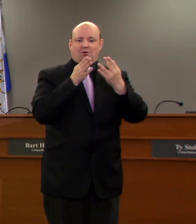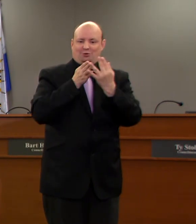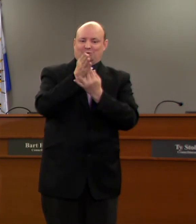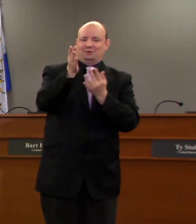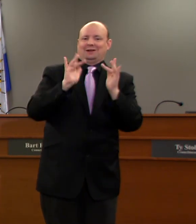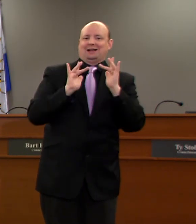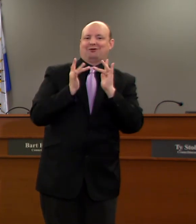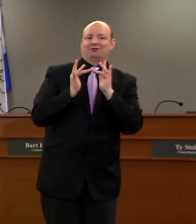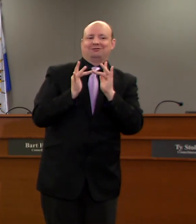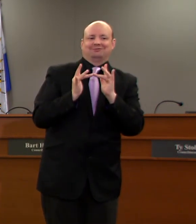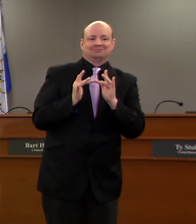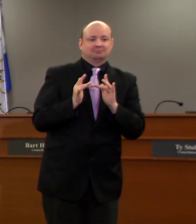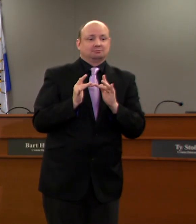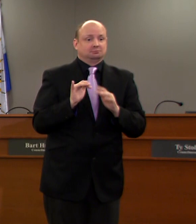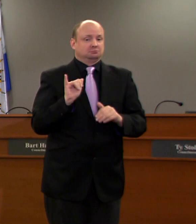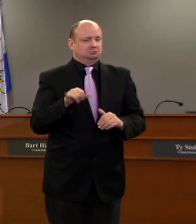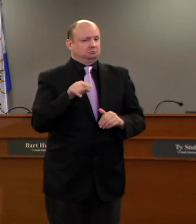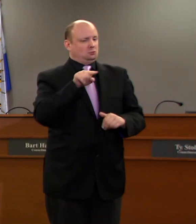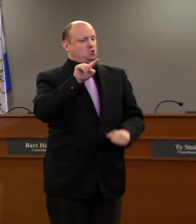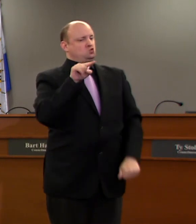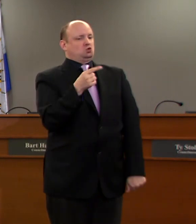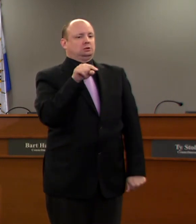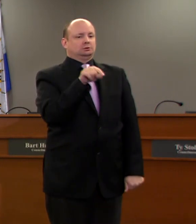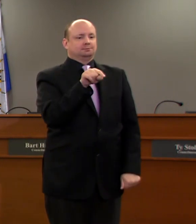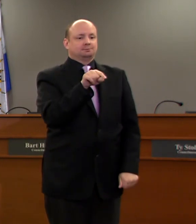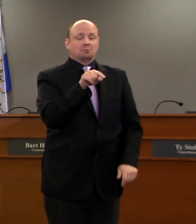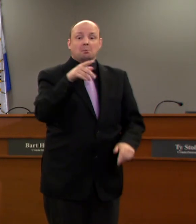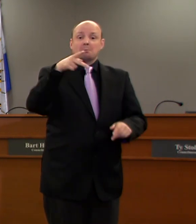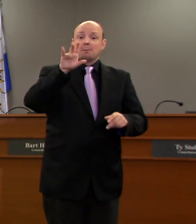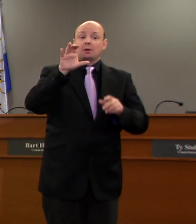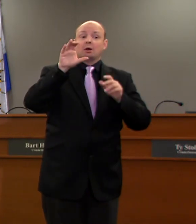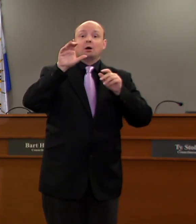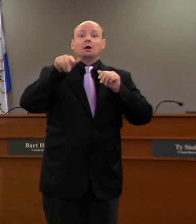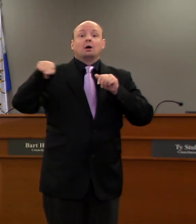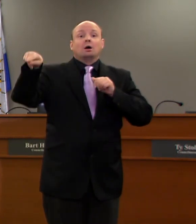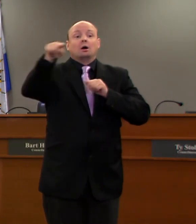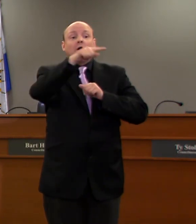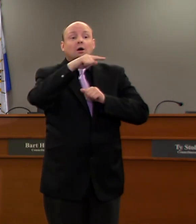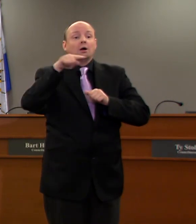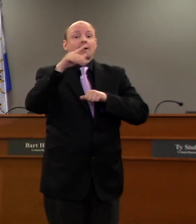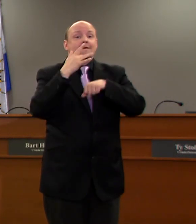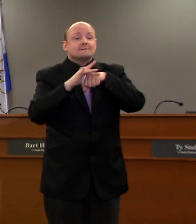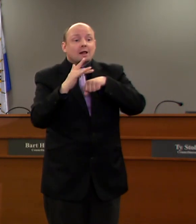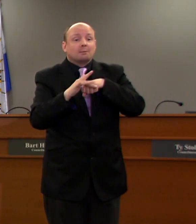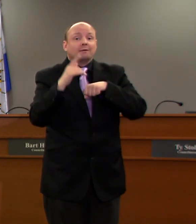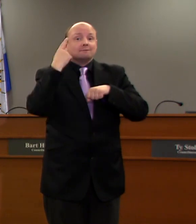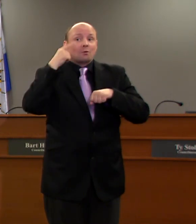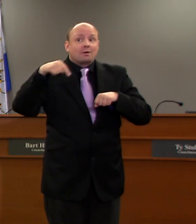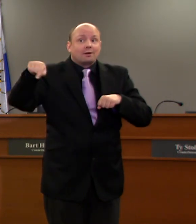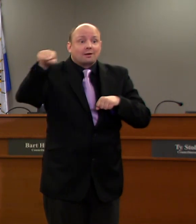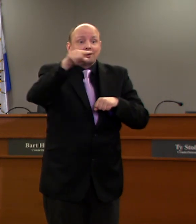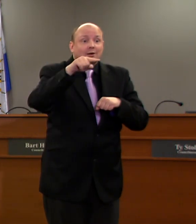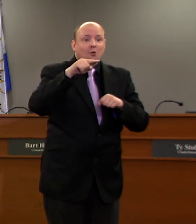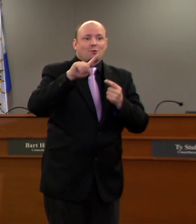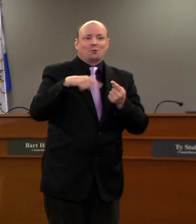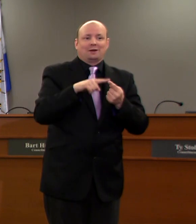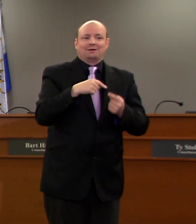So when we post the agenda it will have a little set of directions there for you to